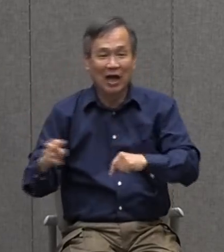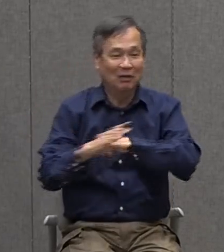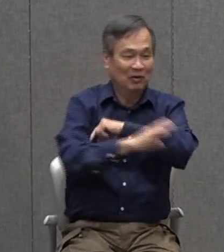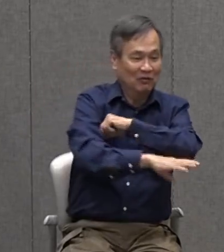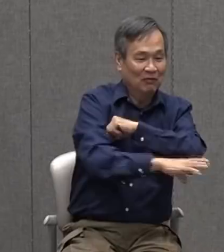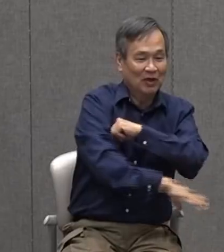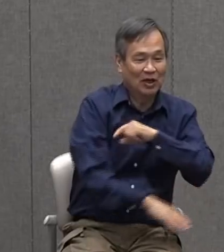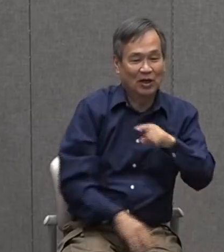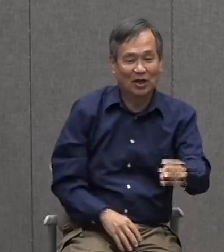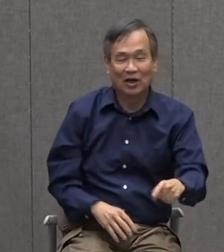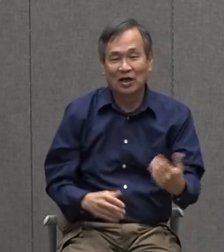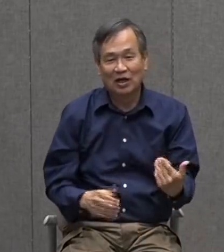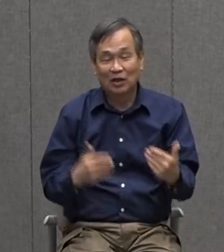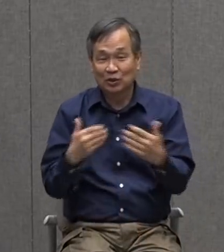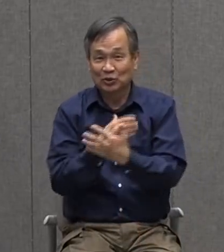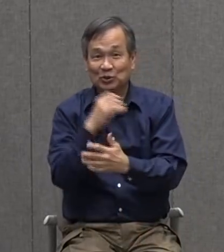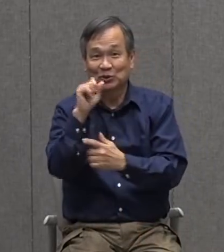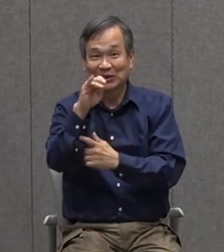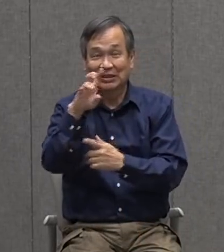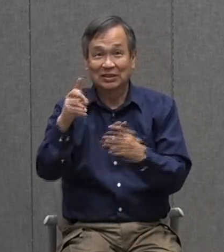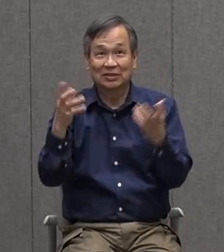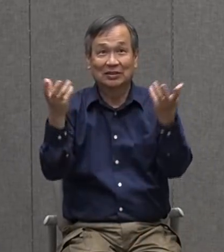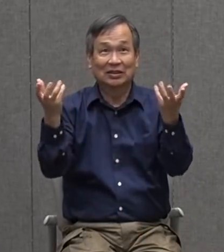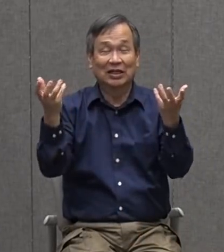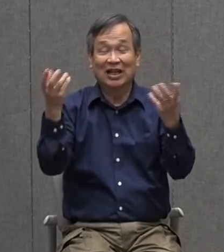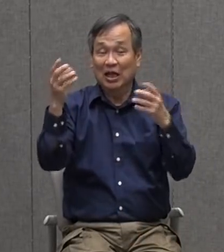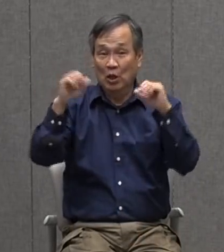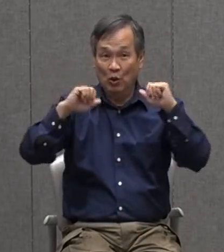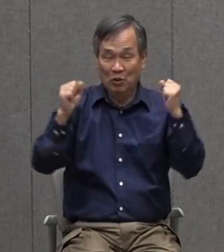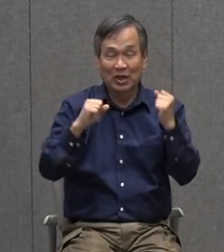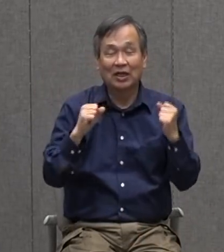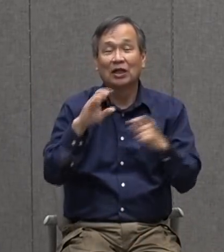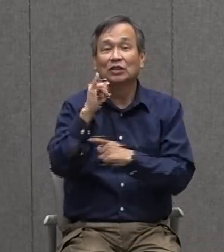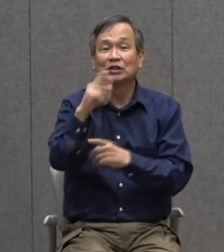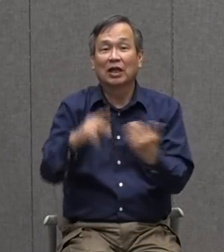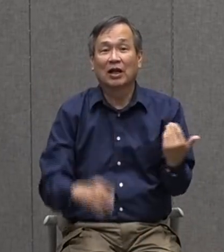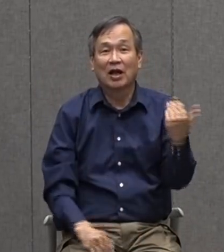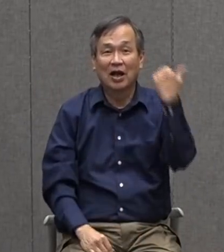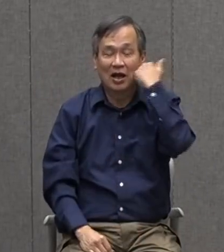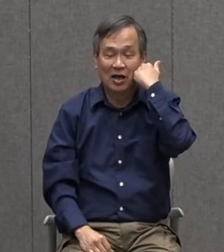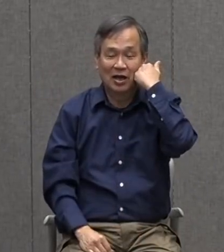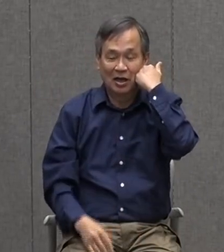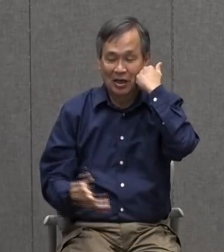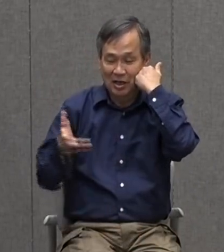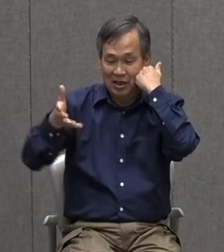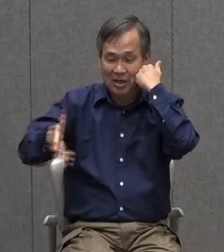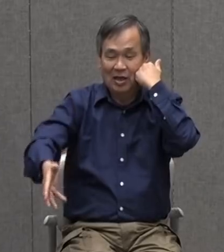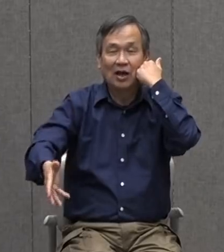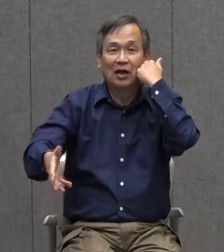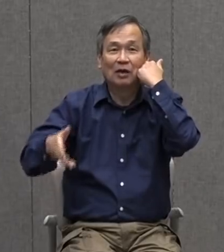the new seeds were made. That winter, Jack ate one seed and he buried the rest of them in the ground.